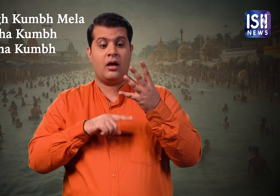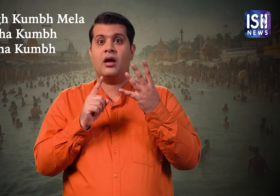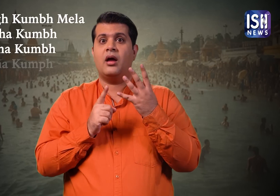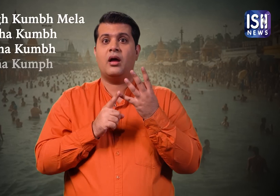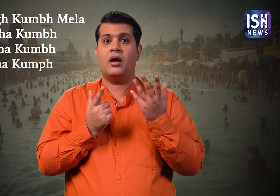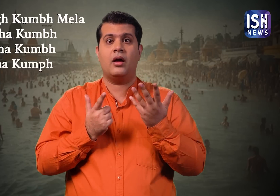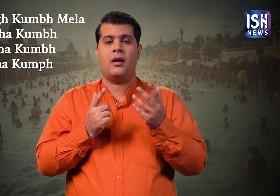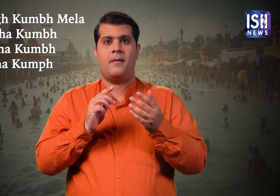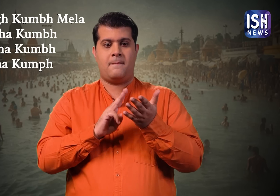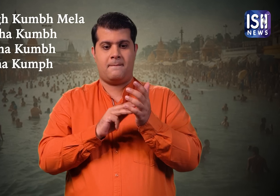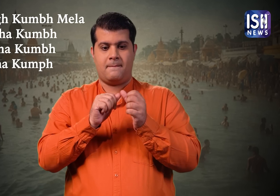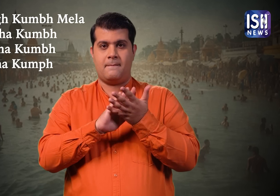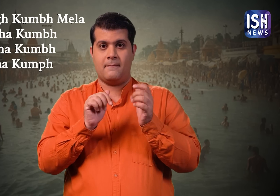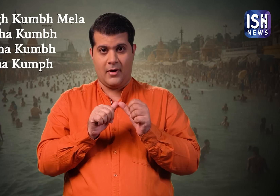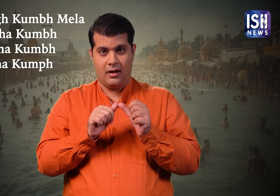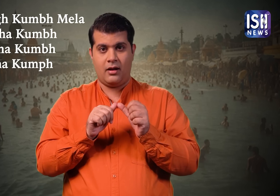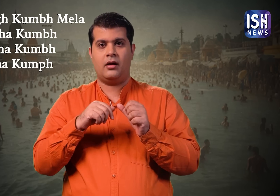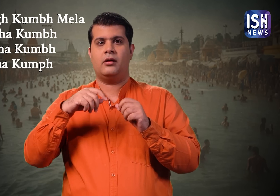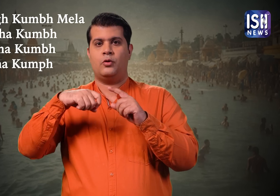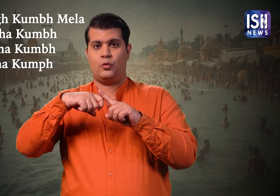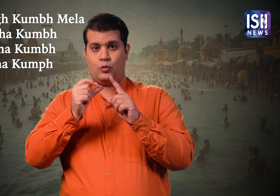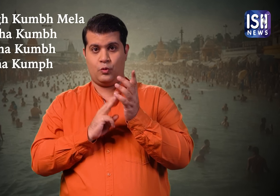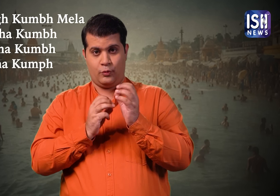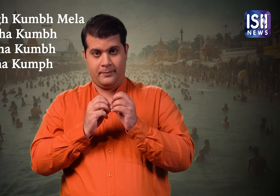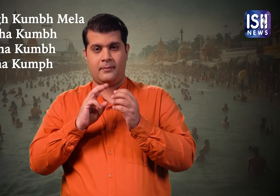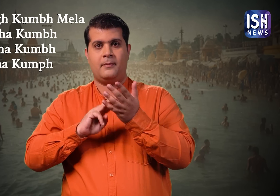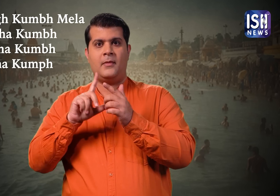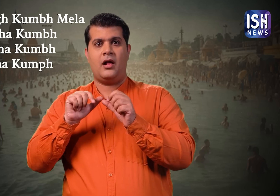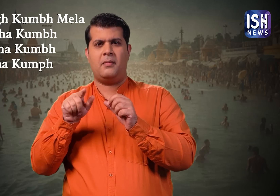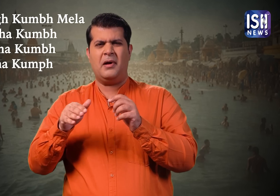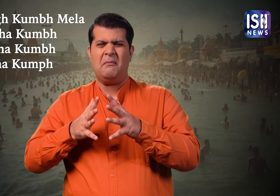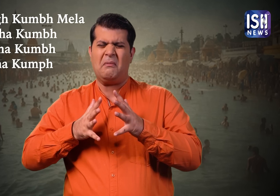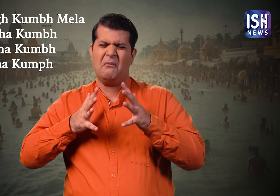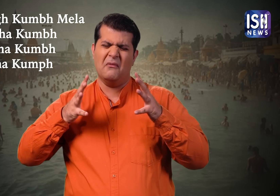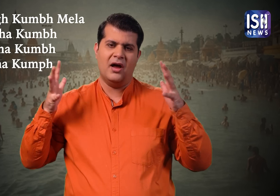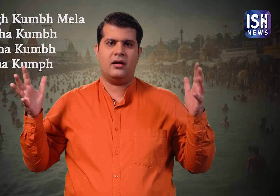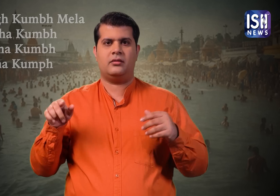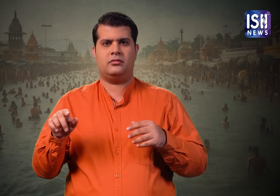4. Maha Kumbh Mela, which is the biggest of all.